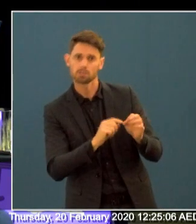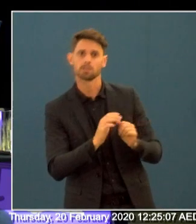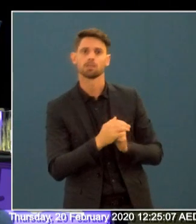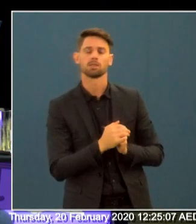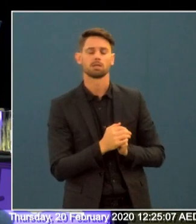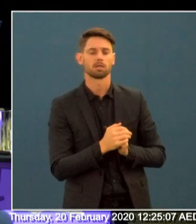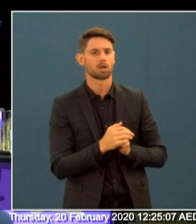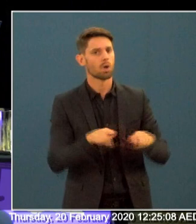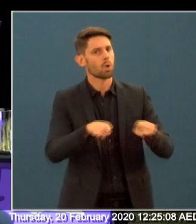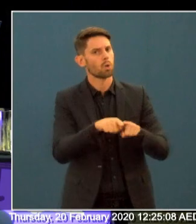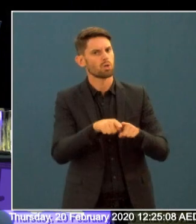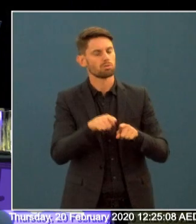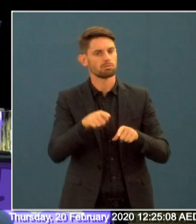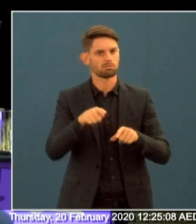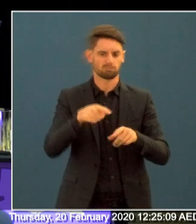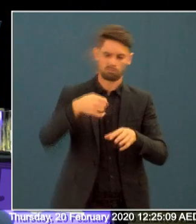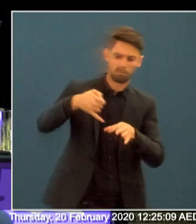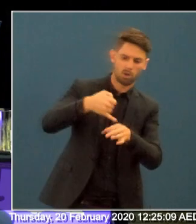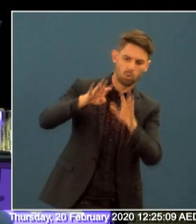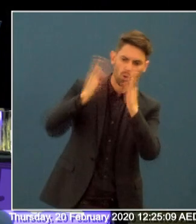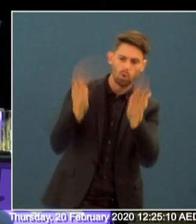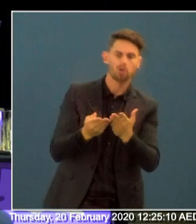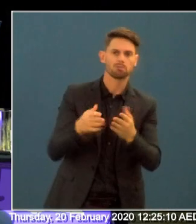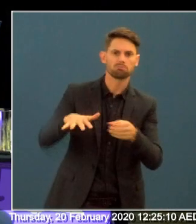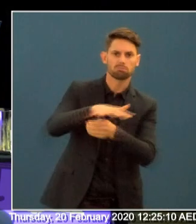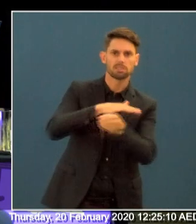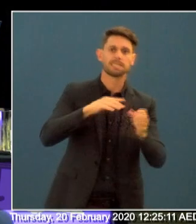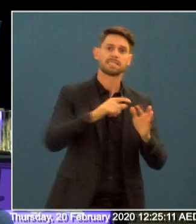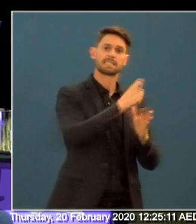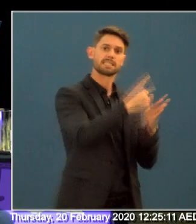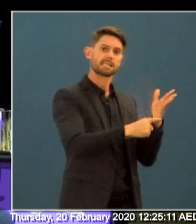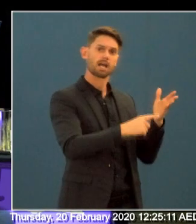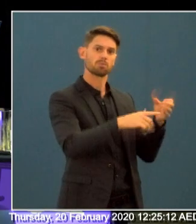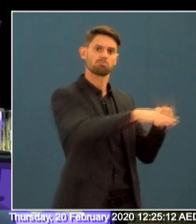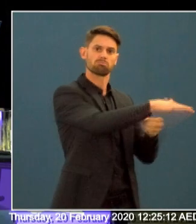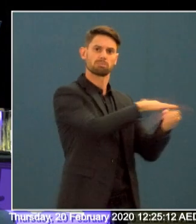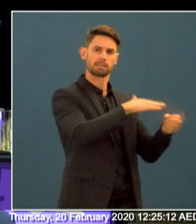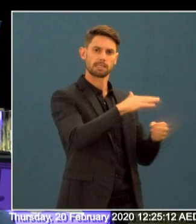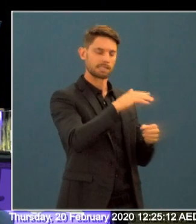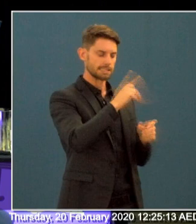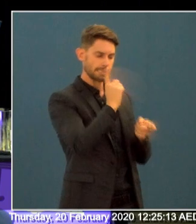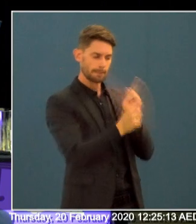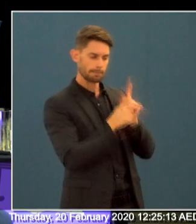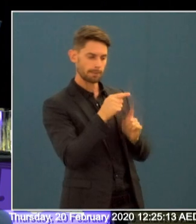that it's just not considered necessary, you know, almost like a discrimination?